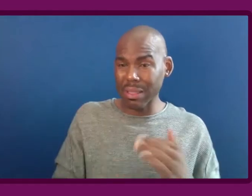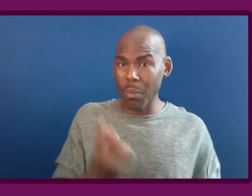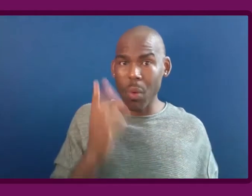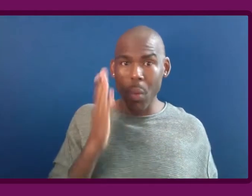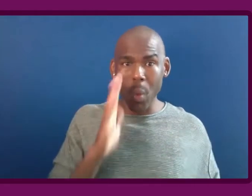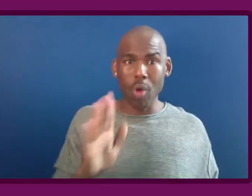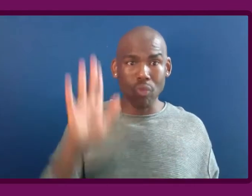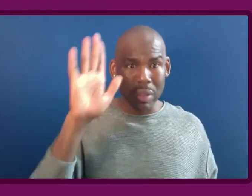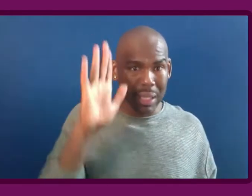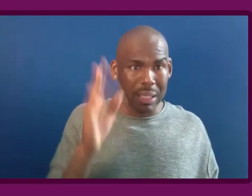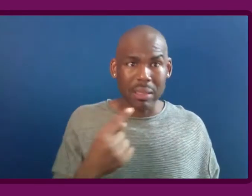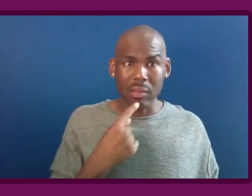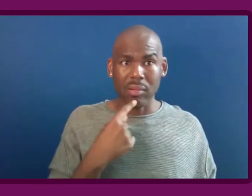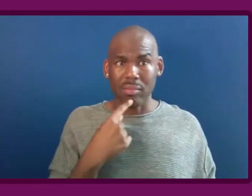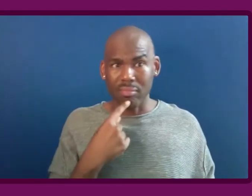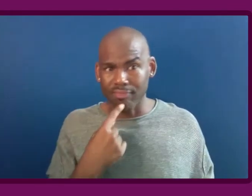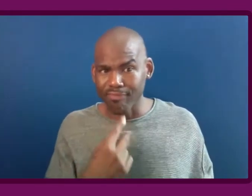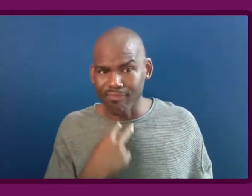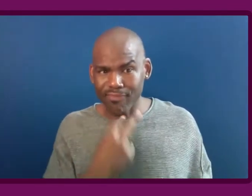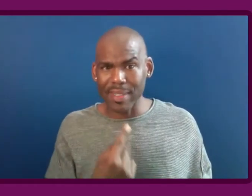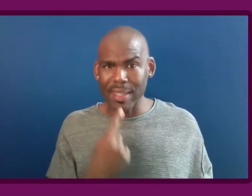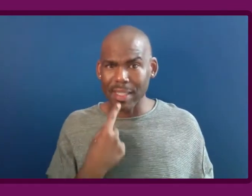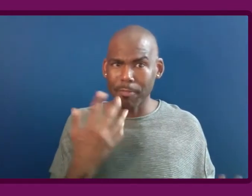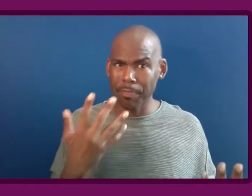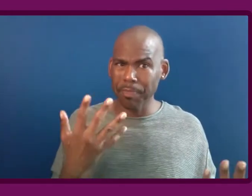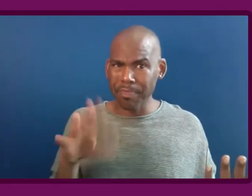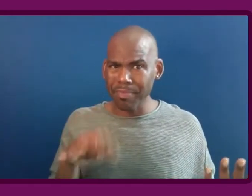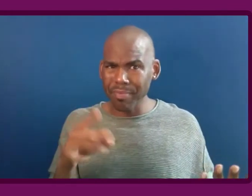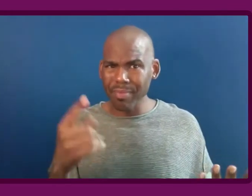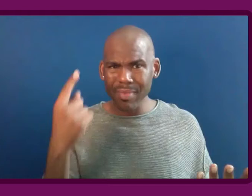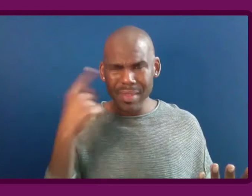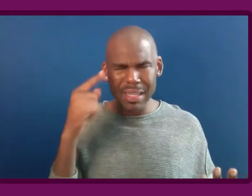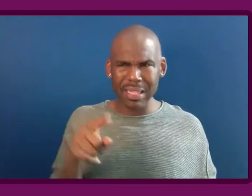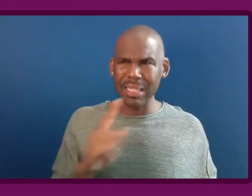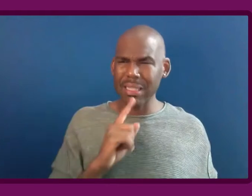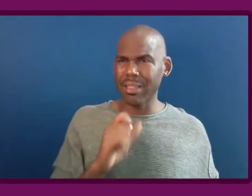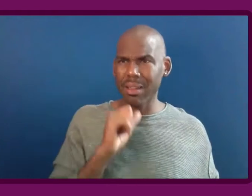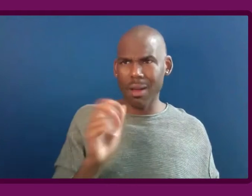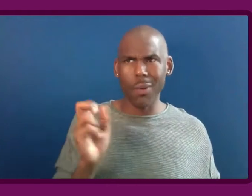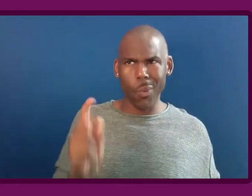someone would raise their hand, voice, and said, 'Um, I think this is not okay?'"